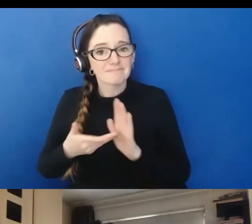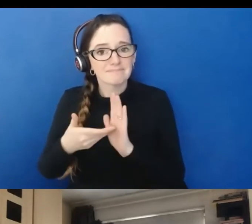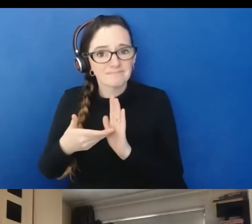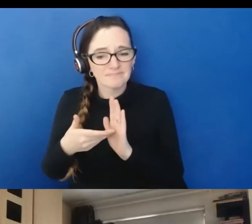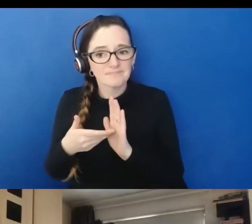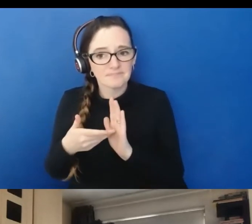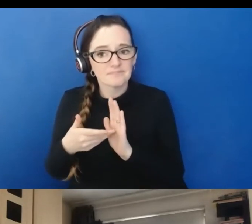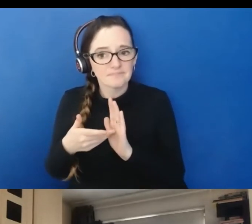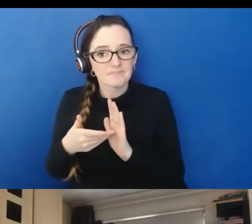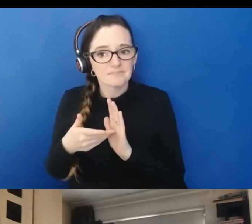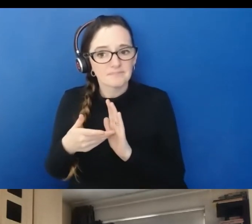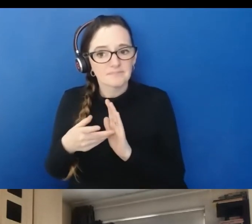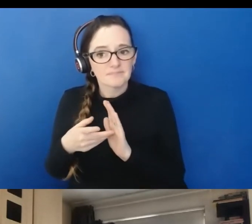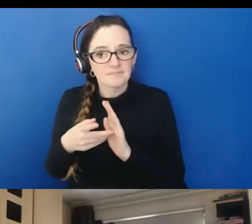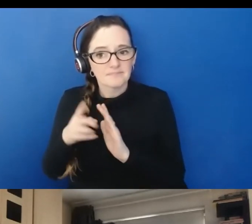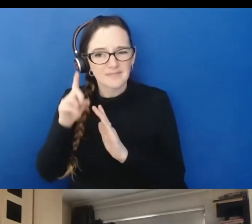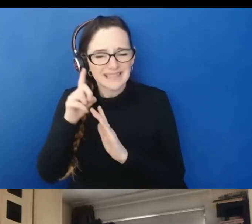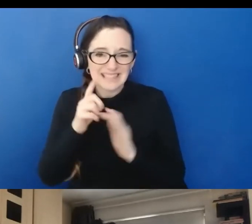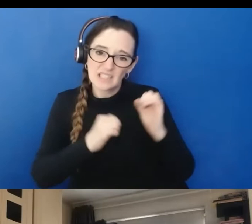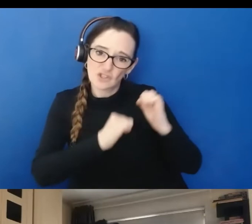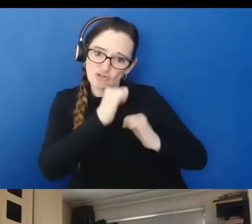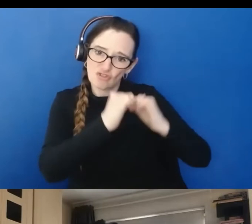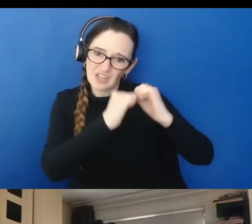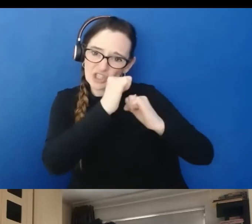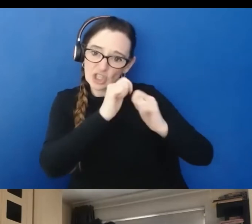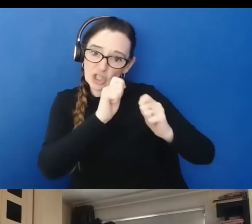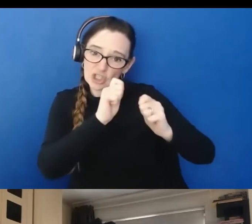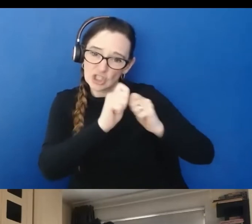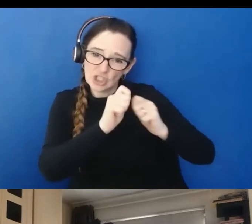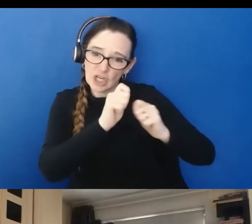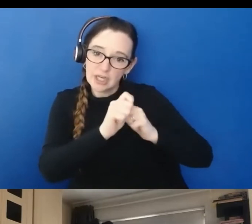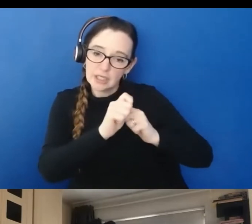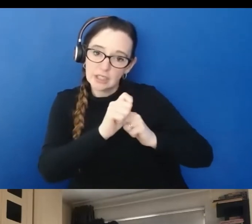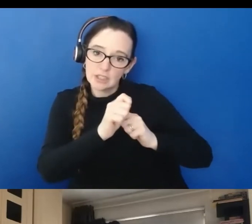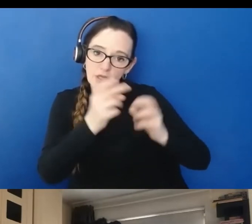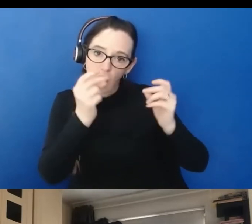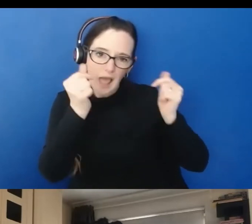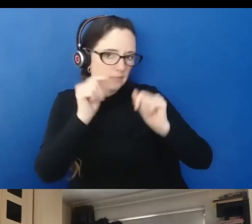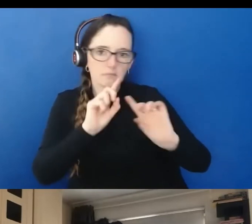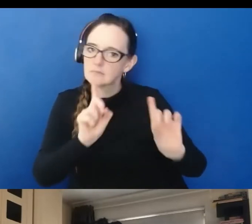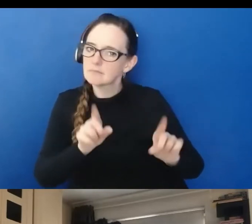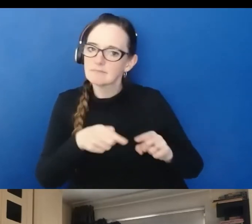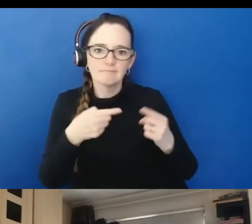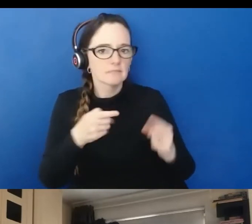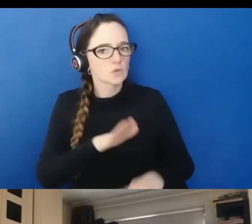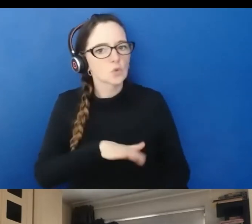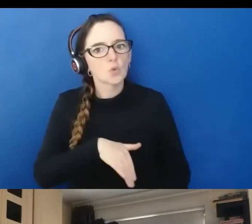changing structures is extremely slow. I don t believe there s ever a thing of an